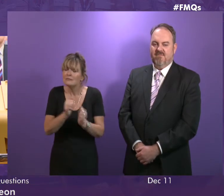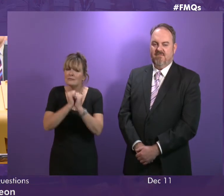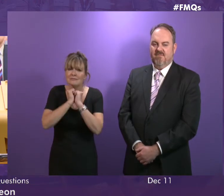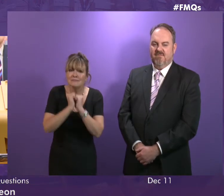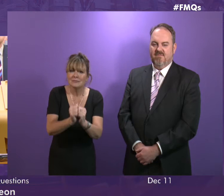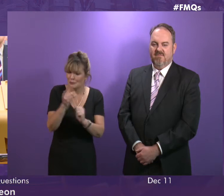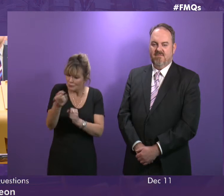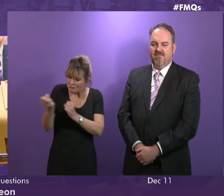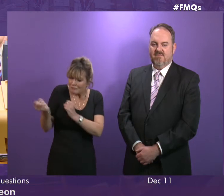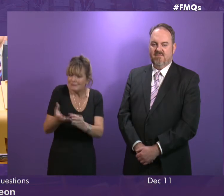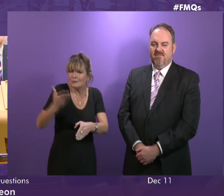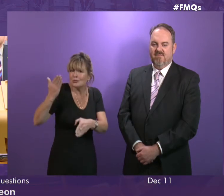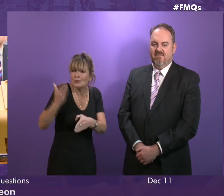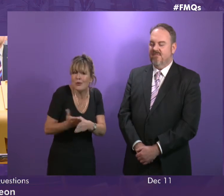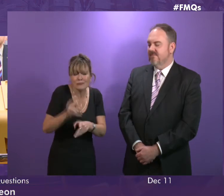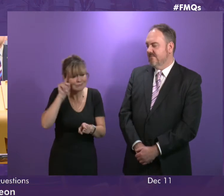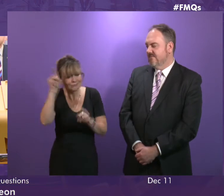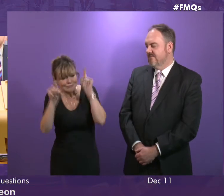the contribution that they make and we want them to stay.